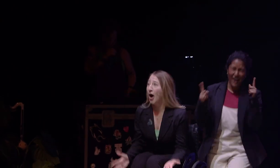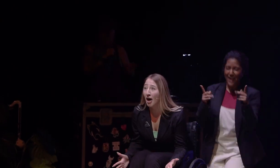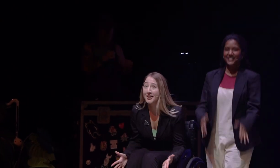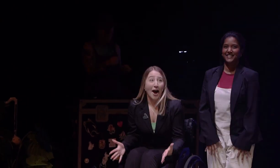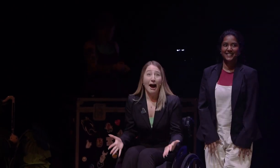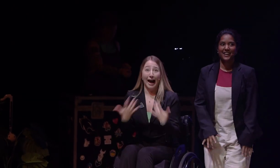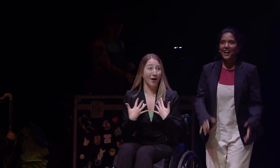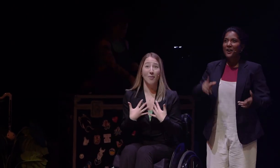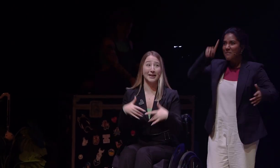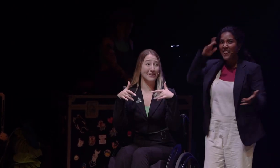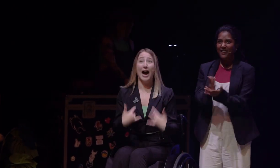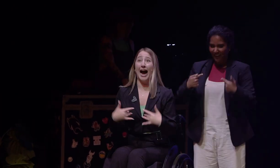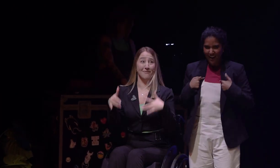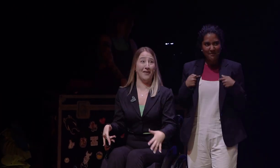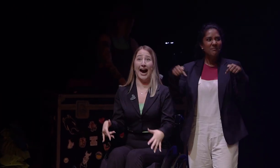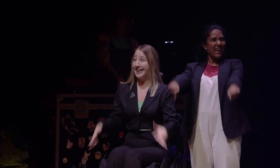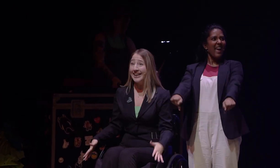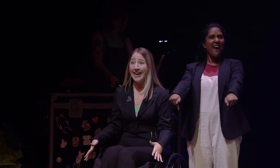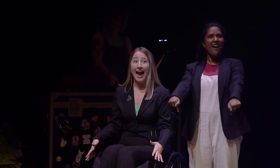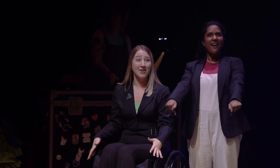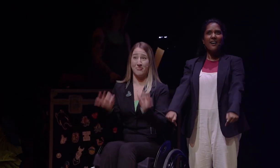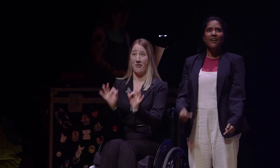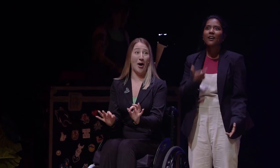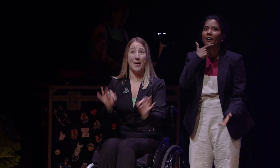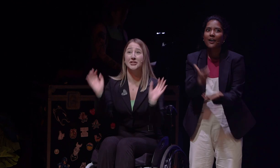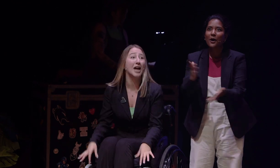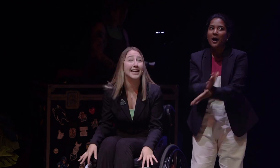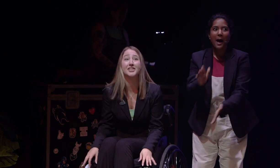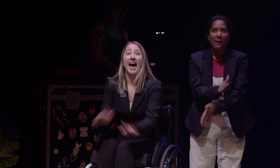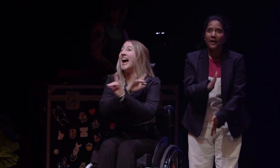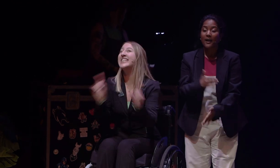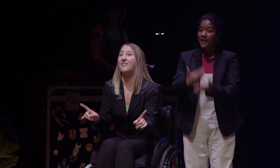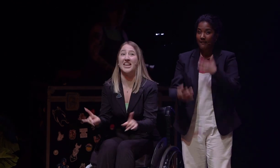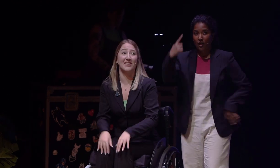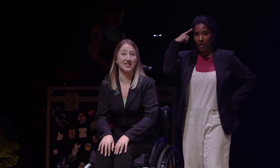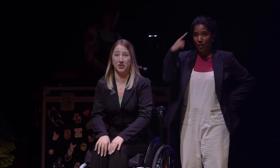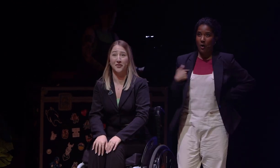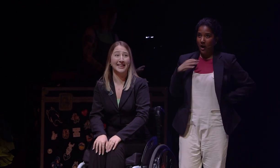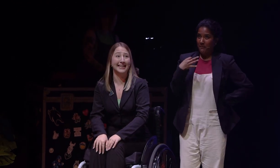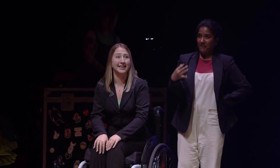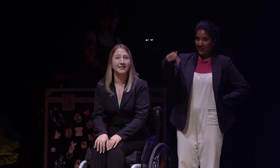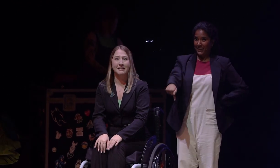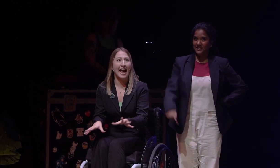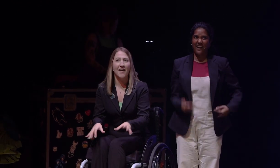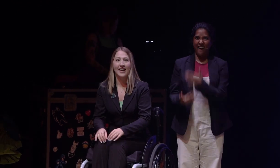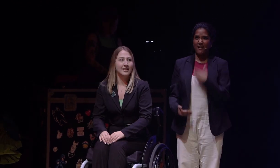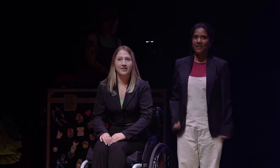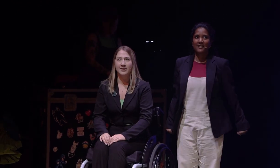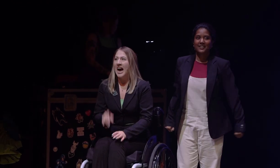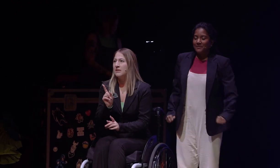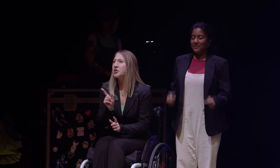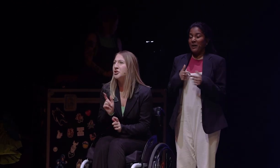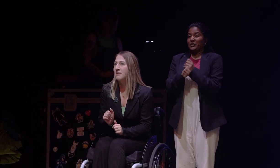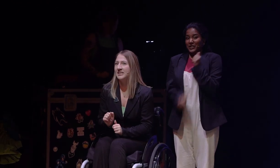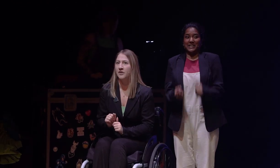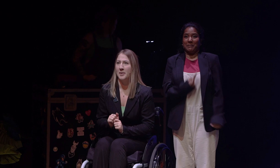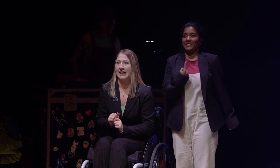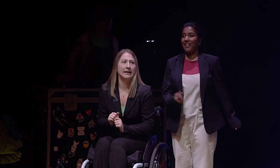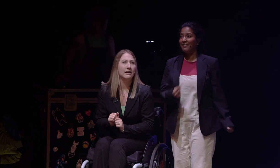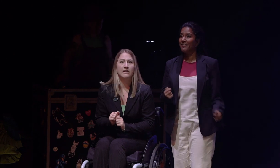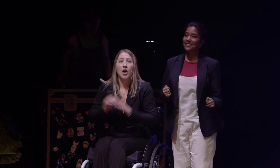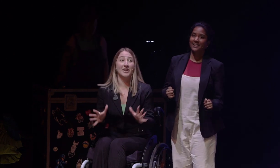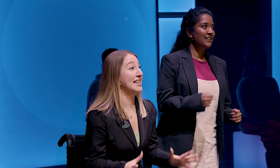I never get invited to stuff like this. Ever. I am shitting myself a bit, like. We're nearly